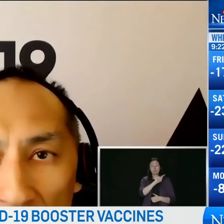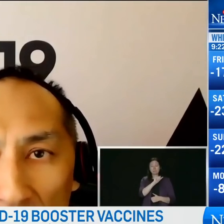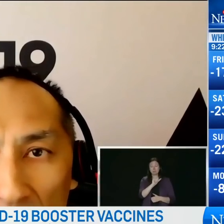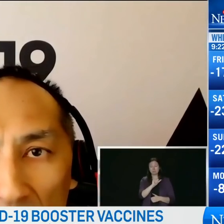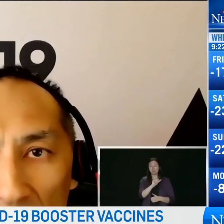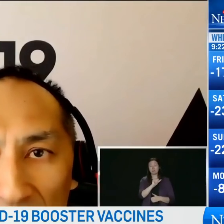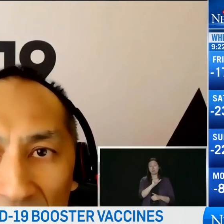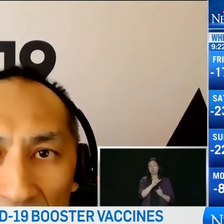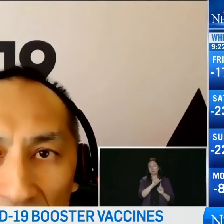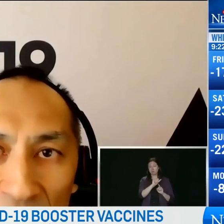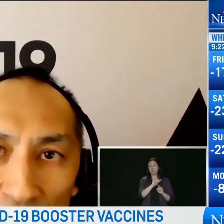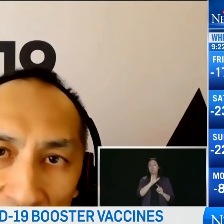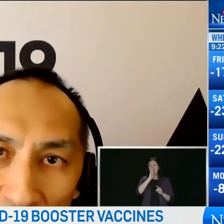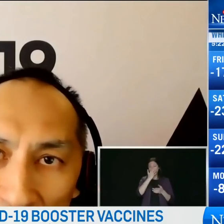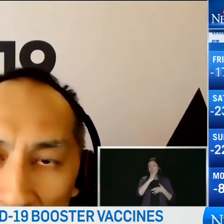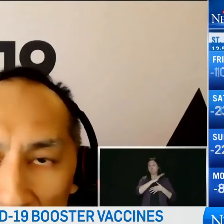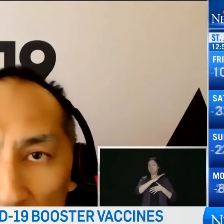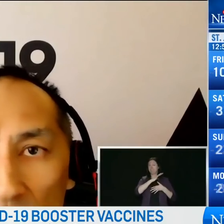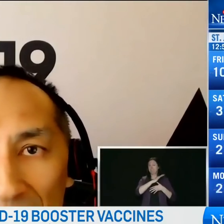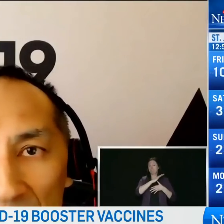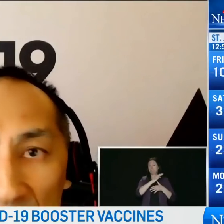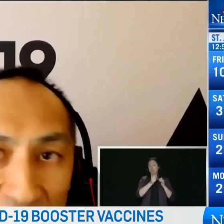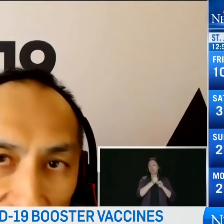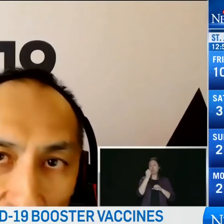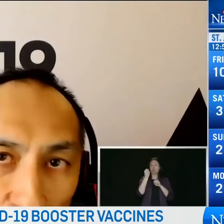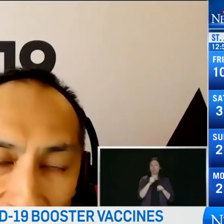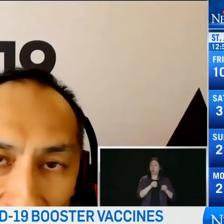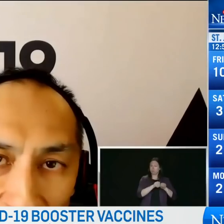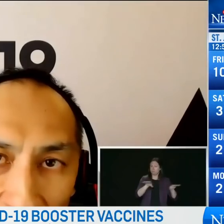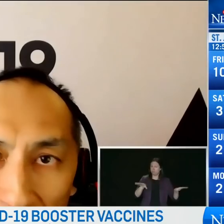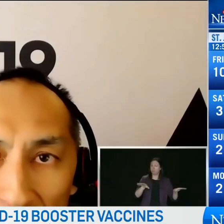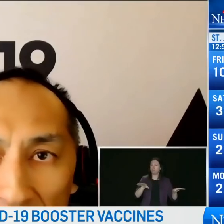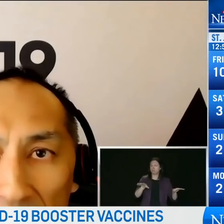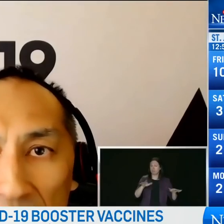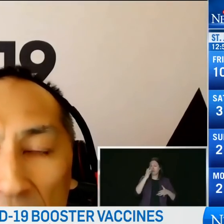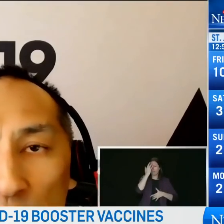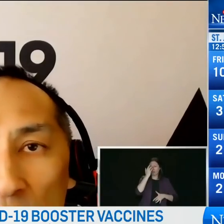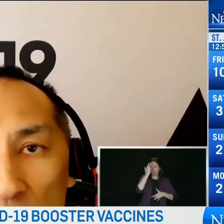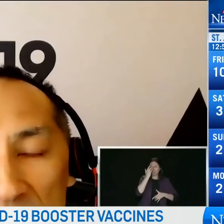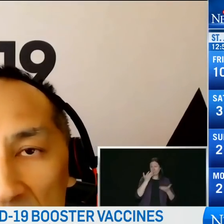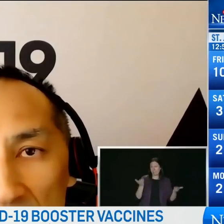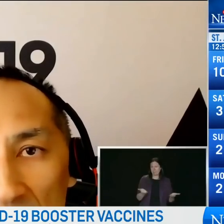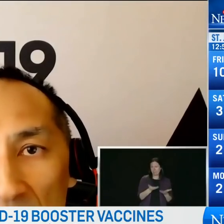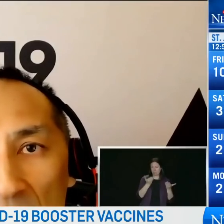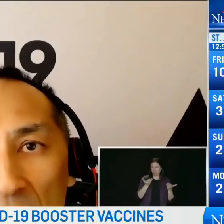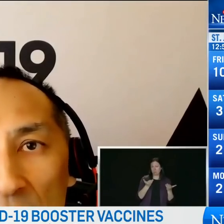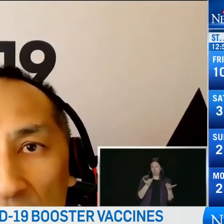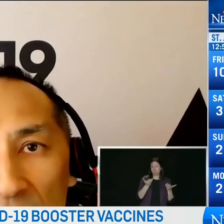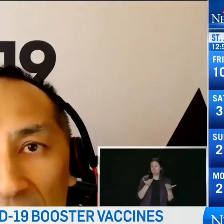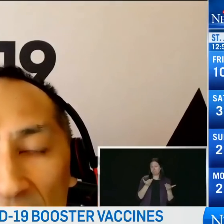WE'RE SEEING IN CANADA IS THAT